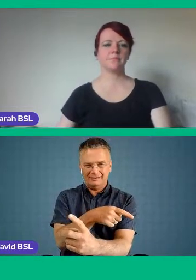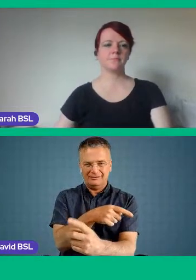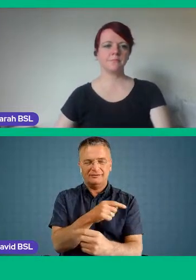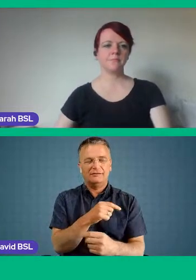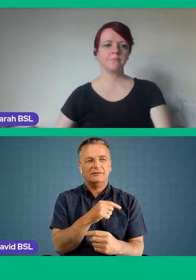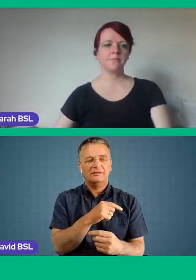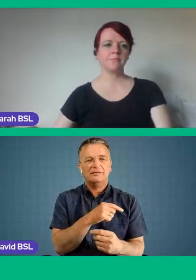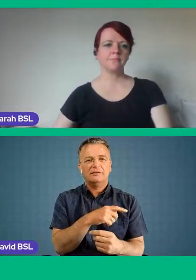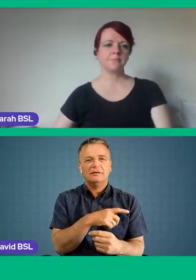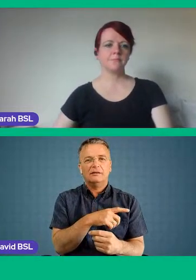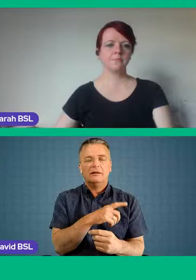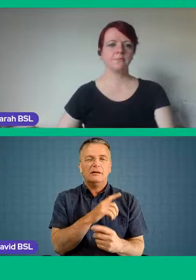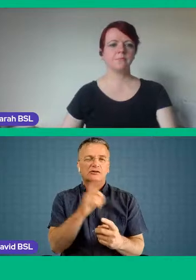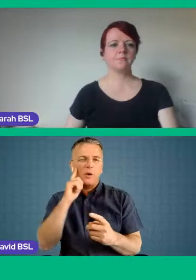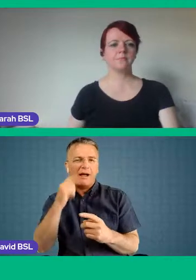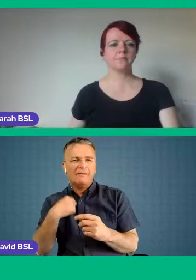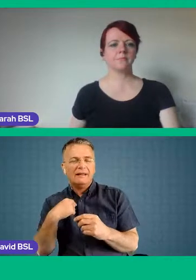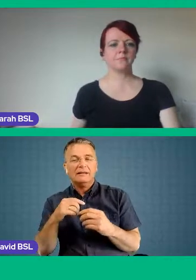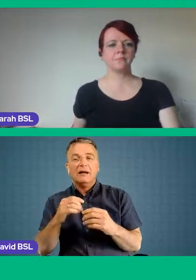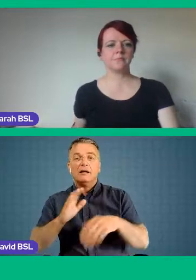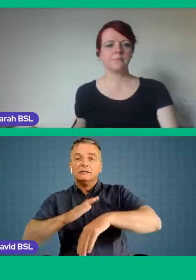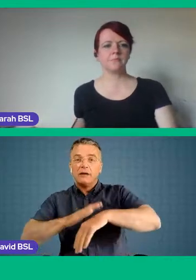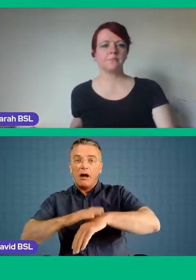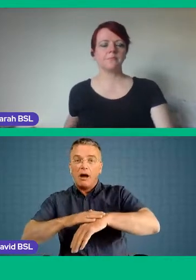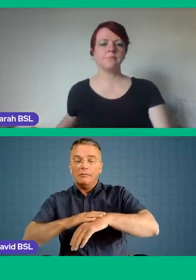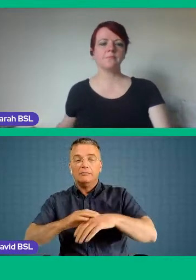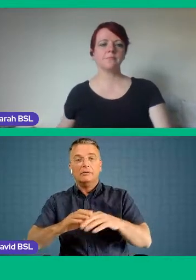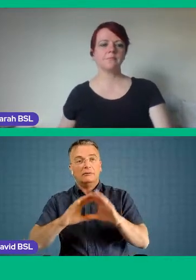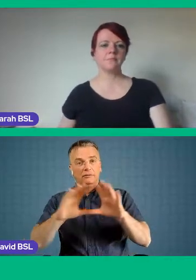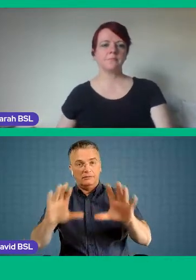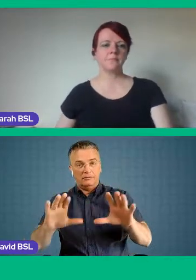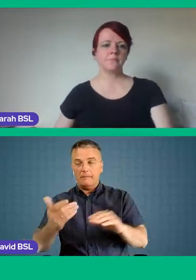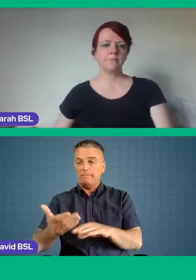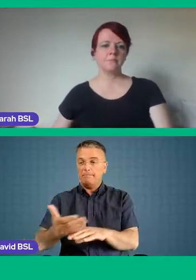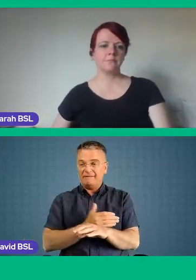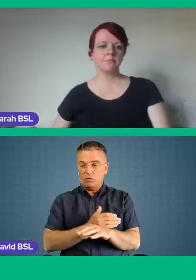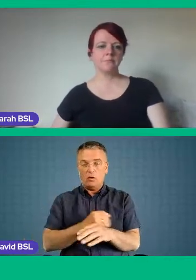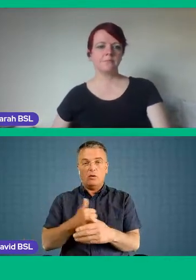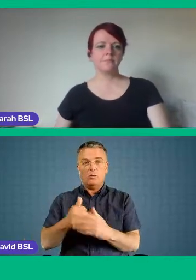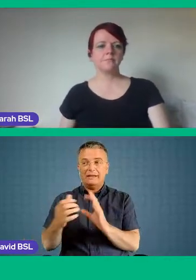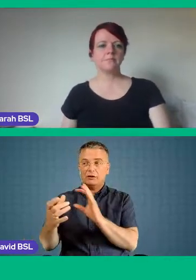lose sight of what it is you set out to do in the first place.